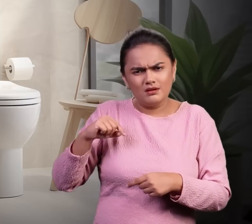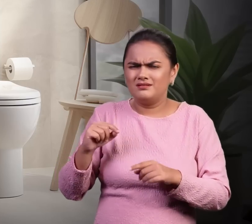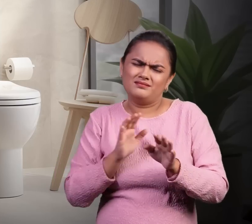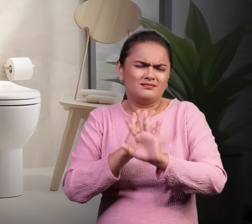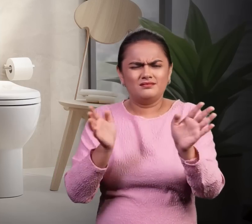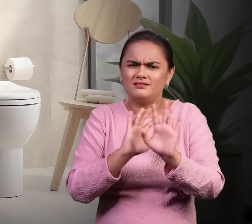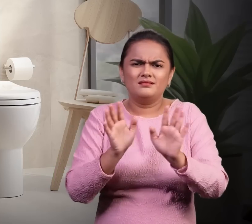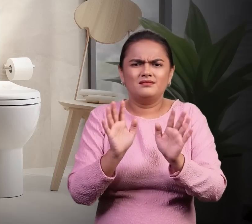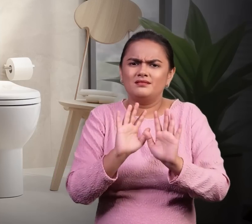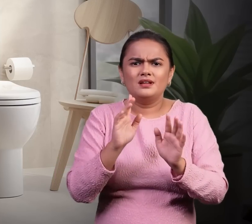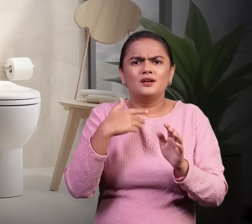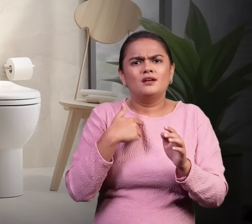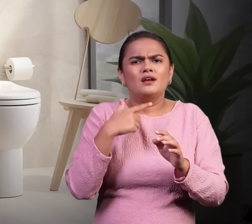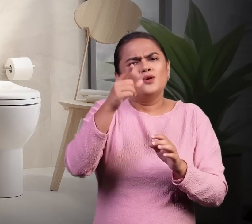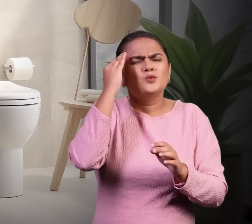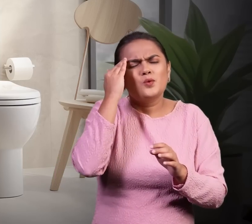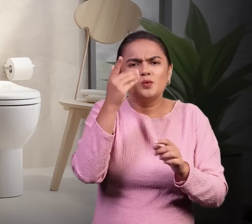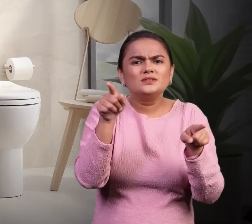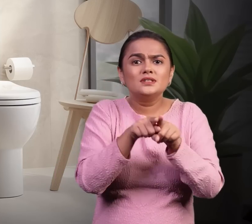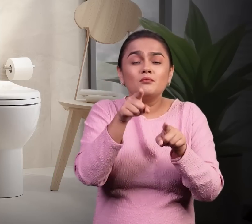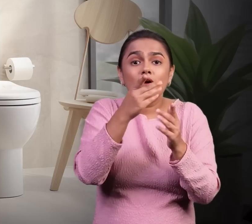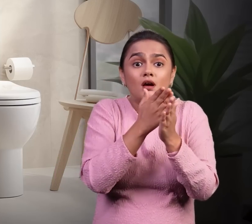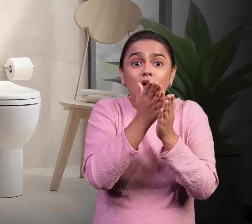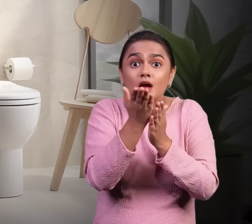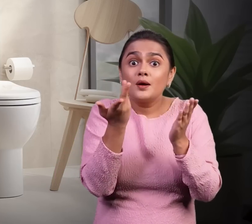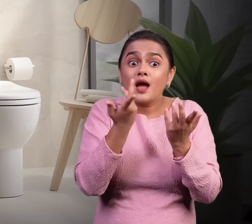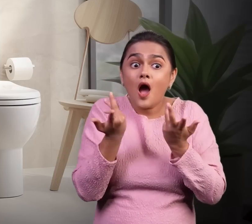No, that's not the case. You already know how HIV transmits.